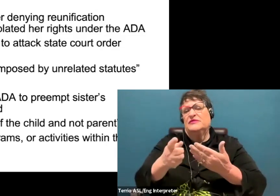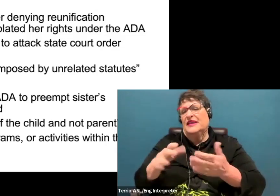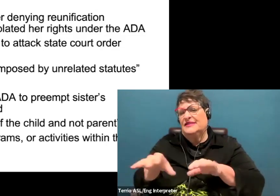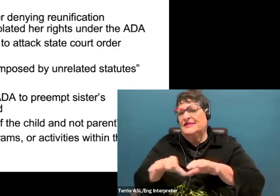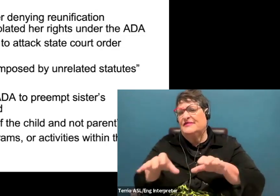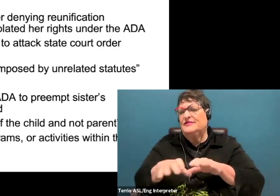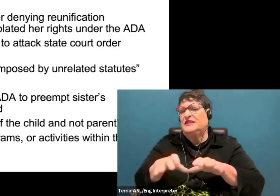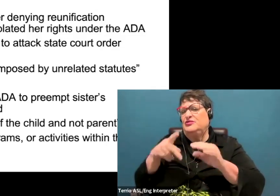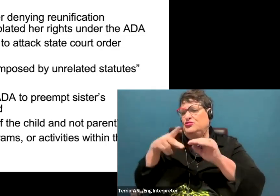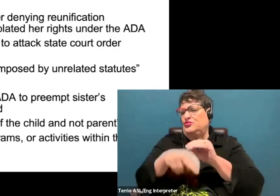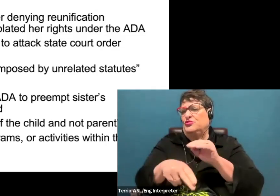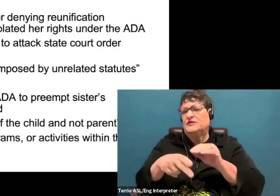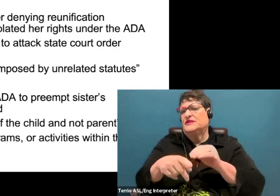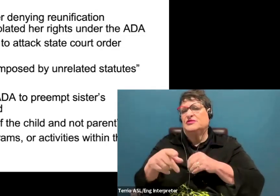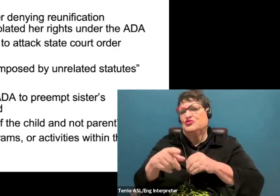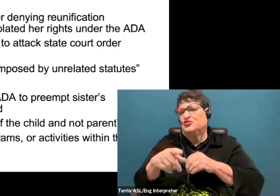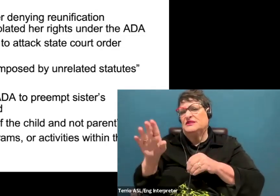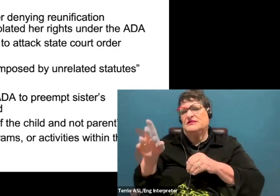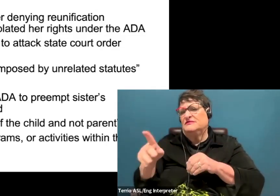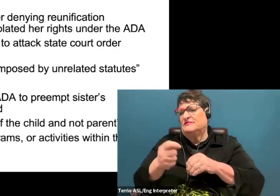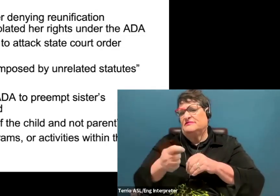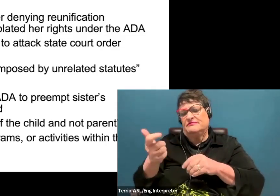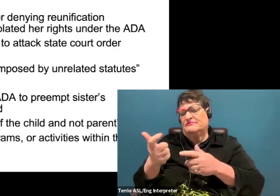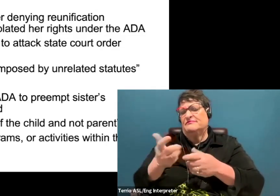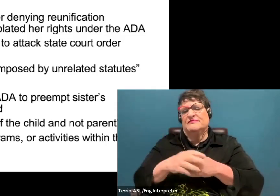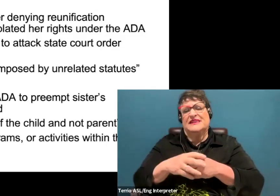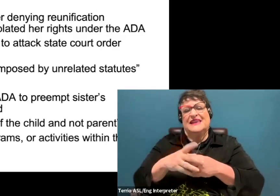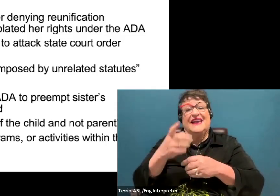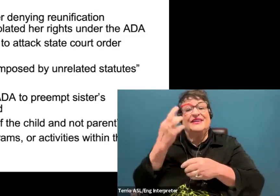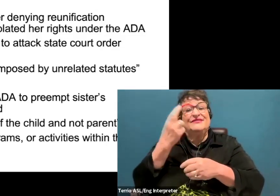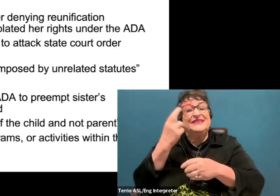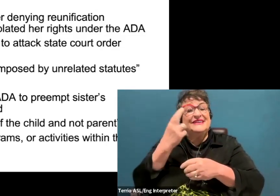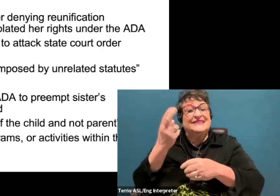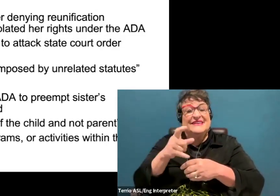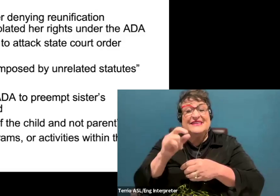don't count for that parents. Now, the reason that's incorrect is because